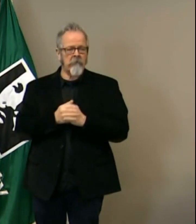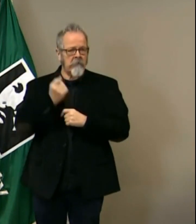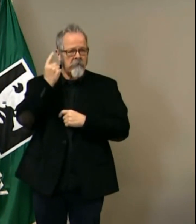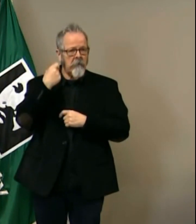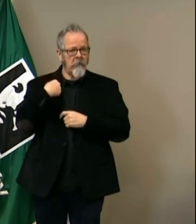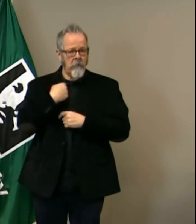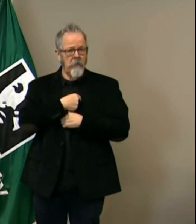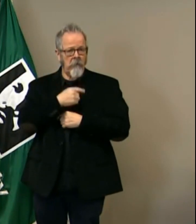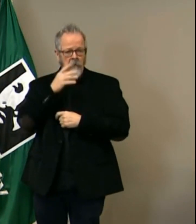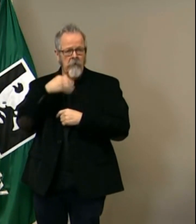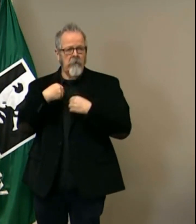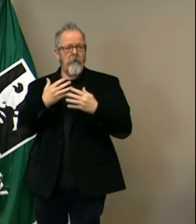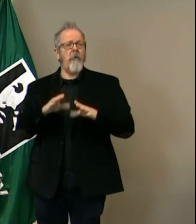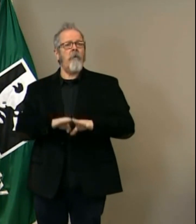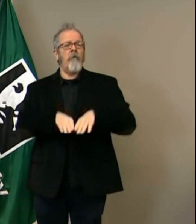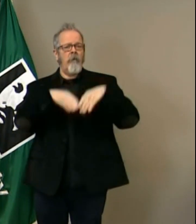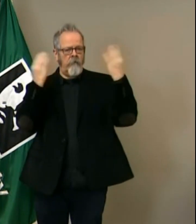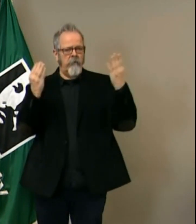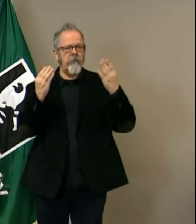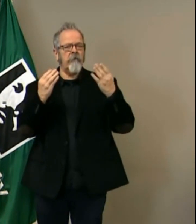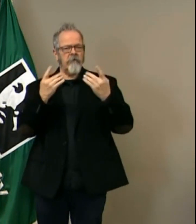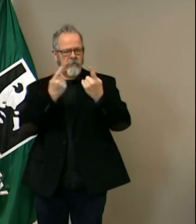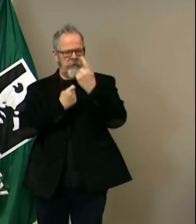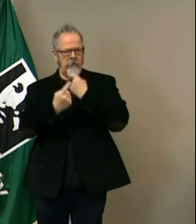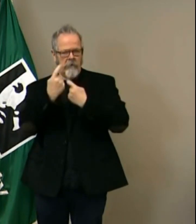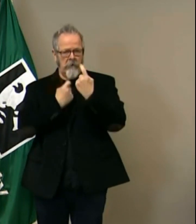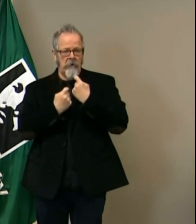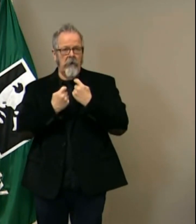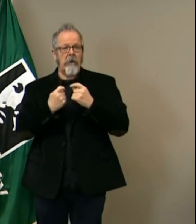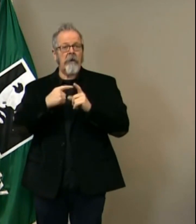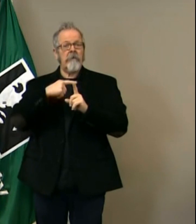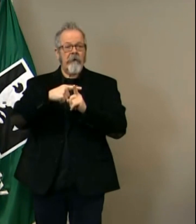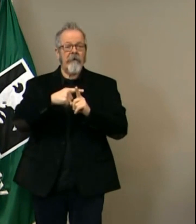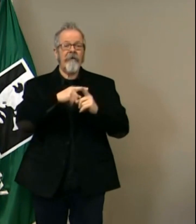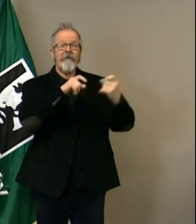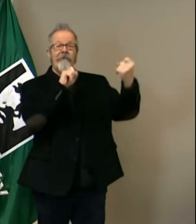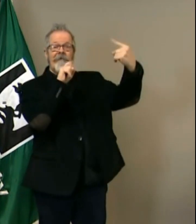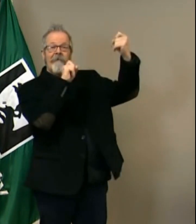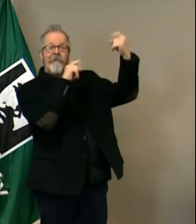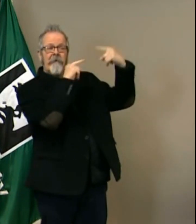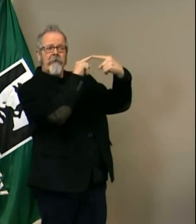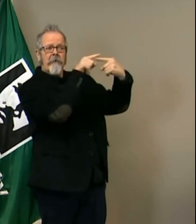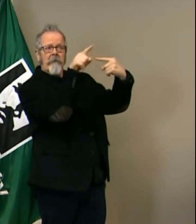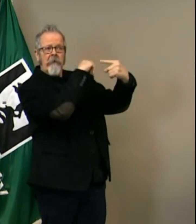unmute the lines and call on individuals for questions please keep your lines